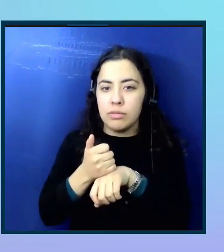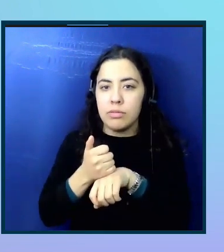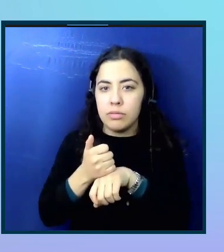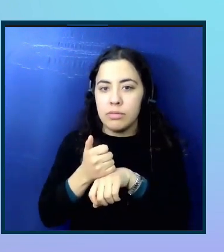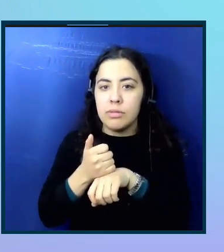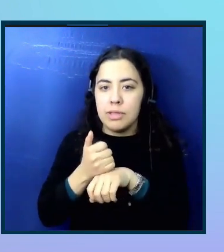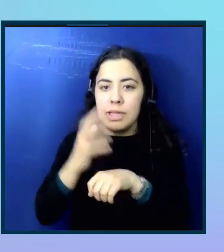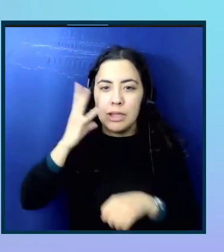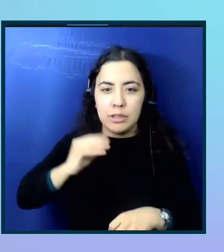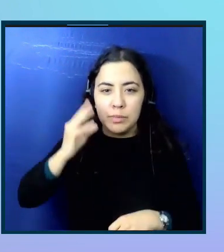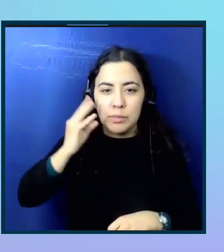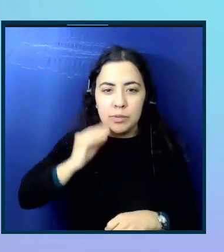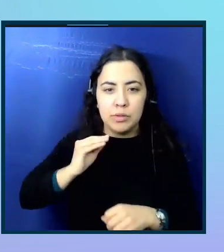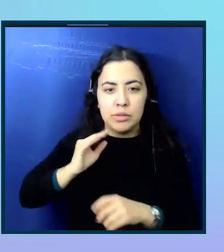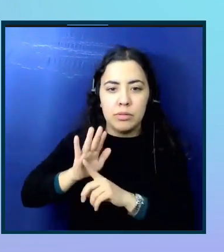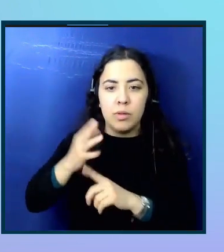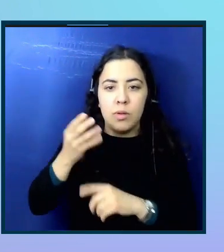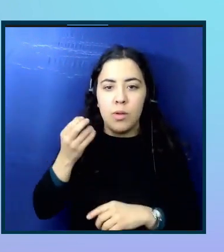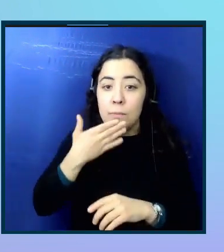a better customer experience or a time to think about